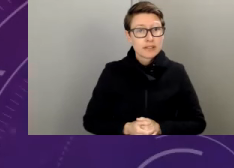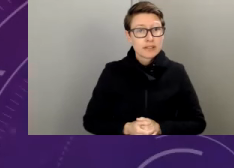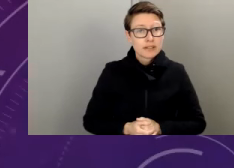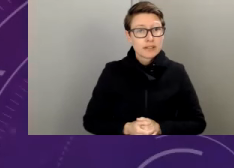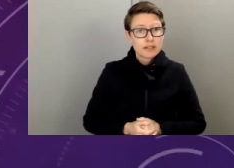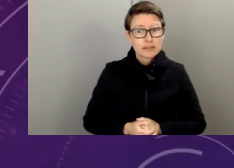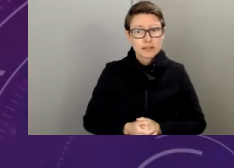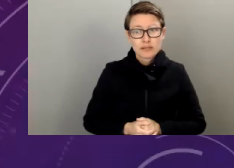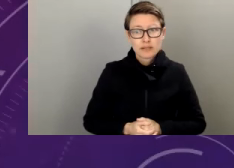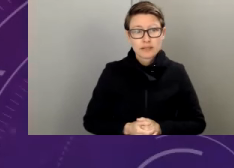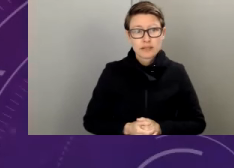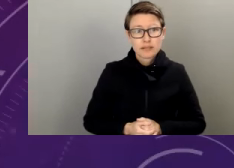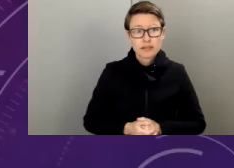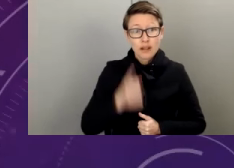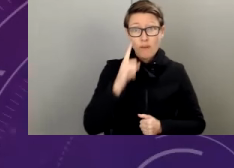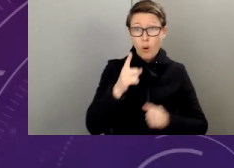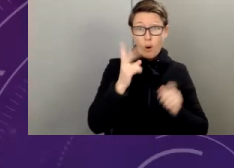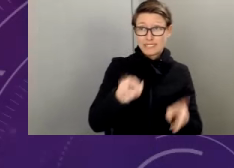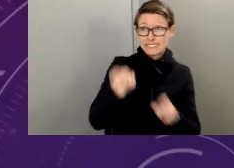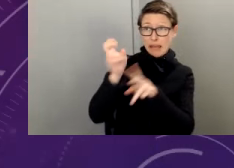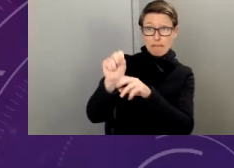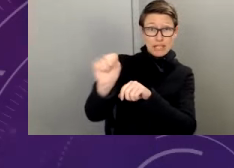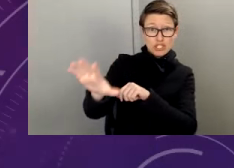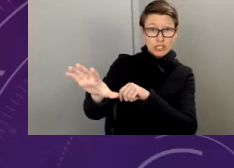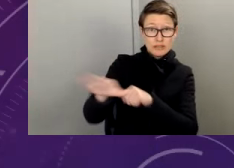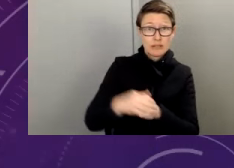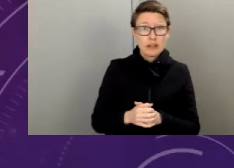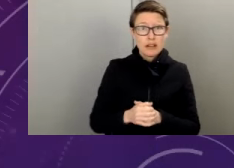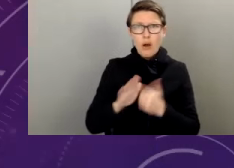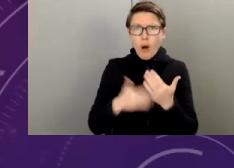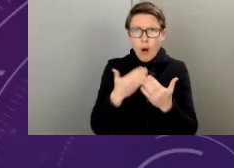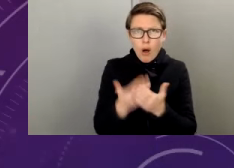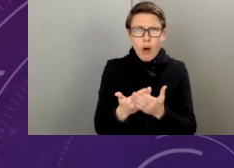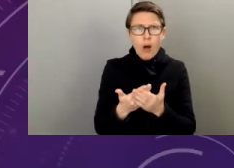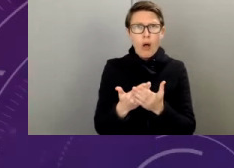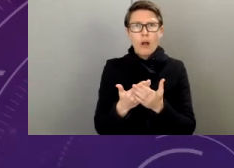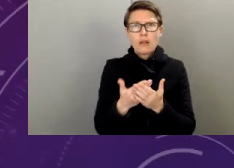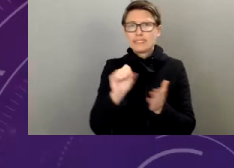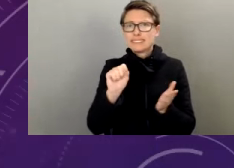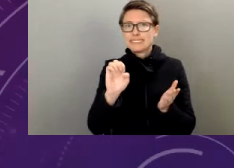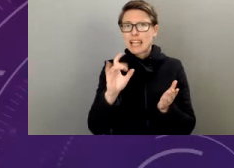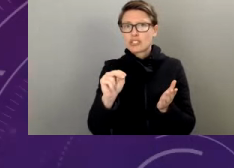so for submission so all sections require rosters for grades in attendance